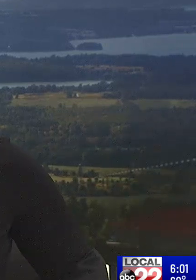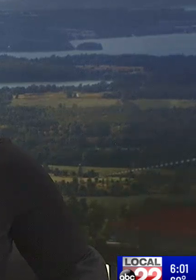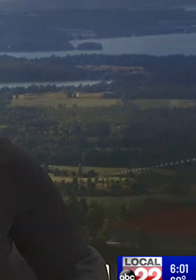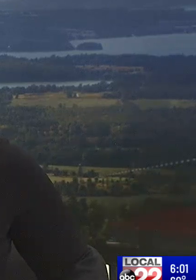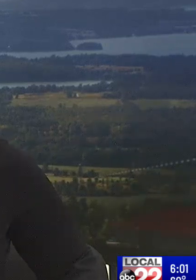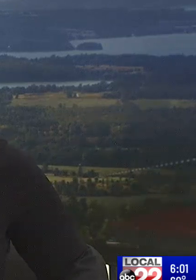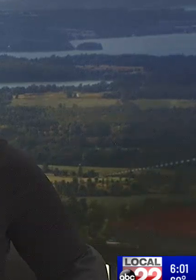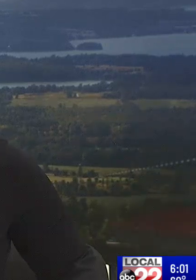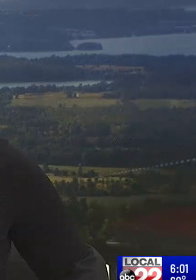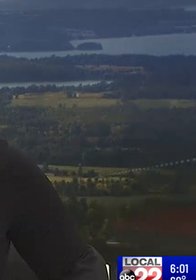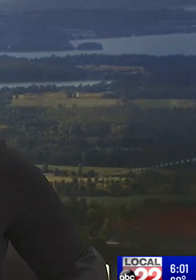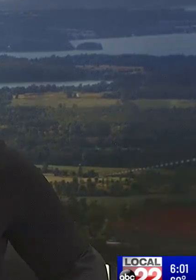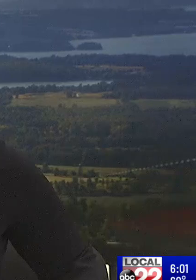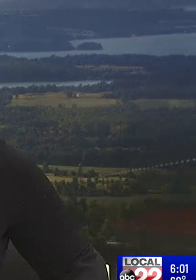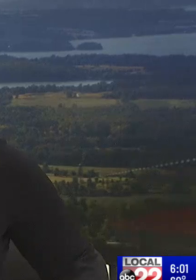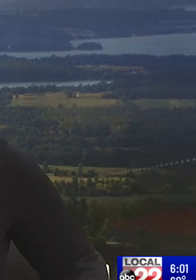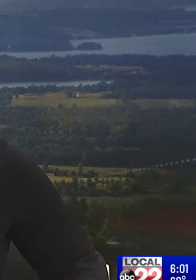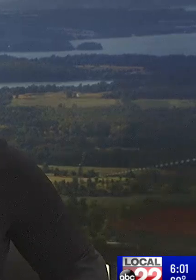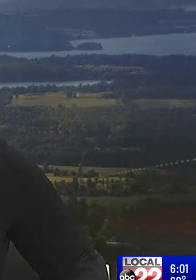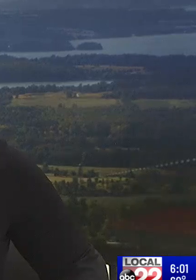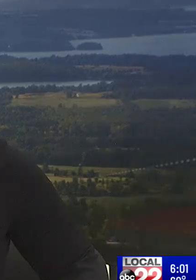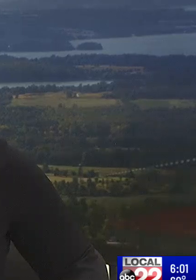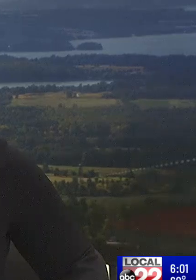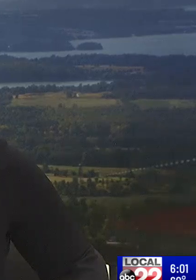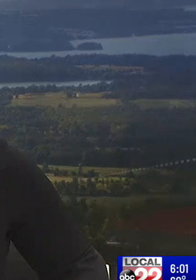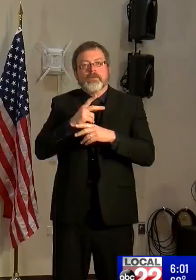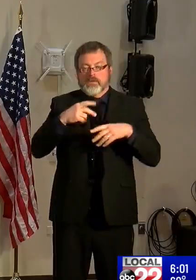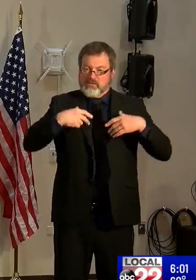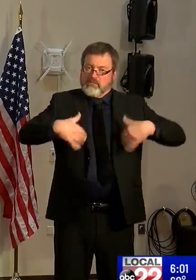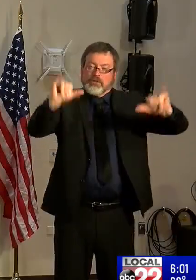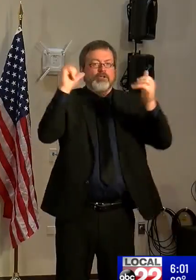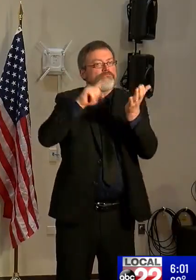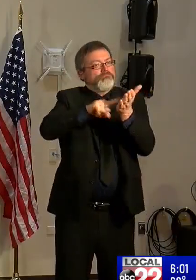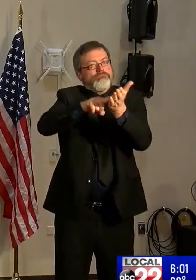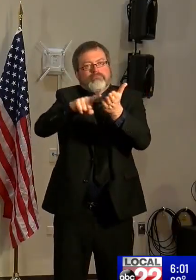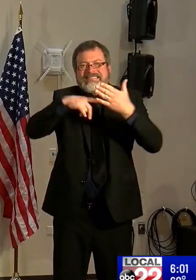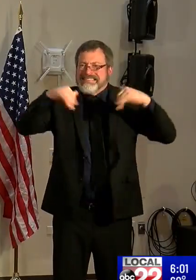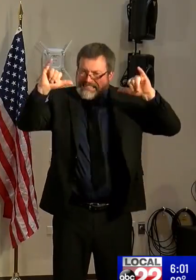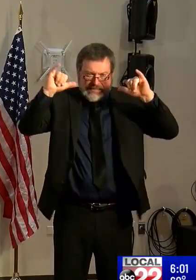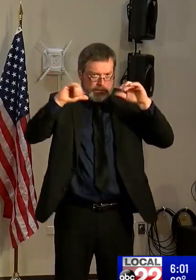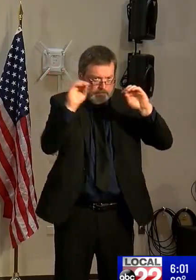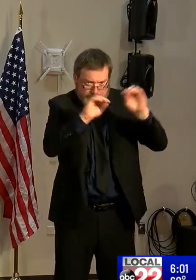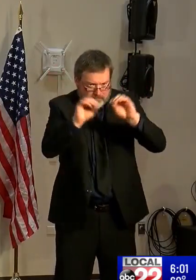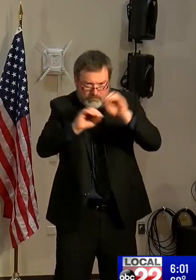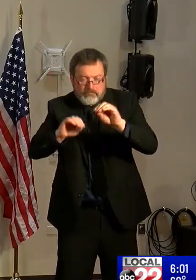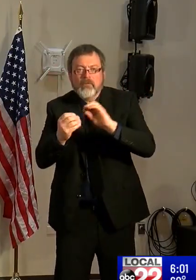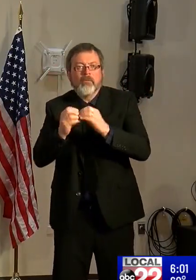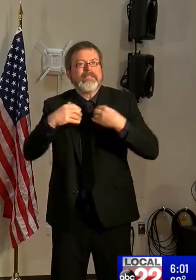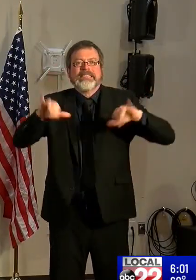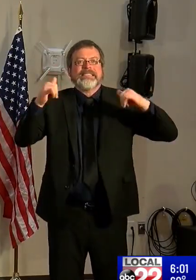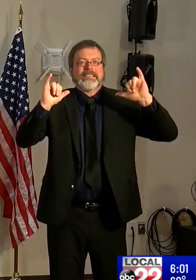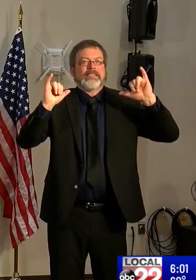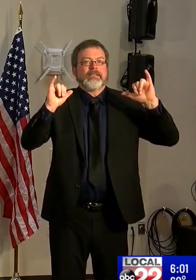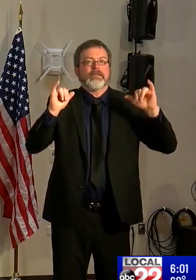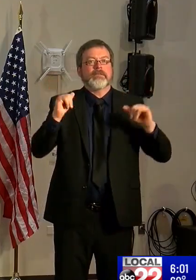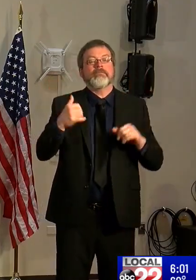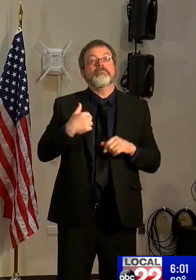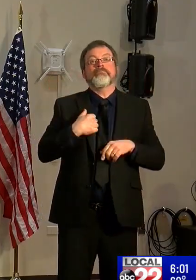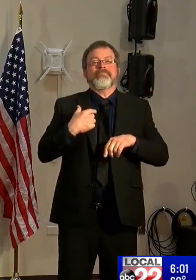MORE ON THE NUMBERS AND THE NEW URGENCY FROM THE STATE'S TOP DOCTOR. MARK LEVINE"There may be in